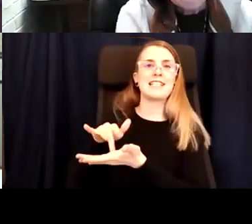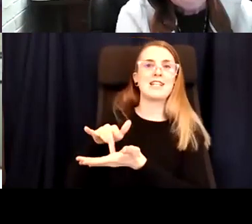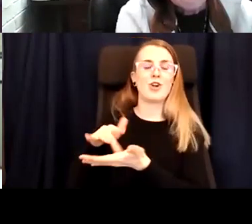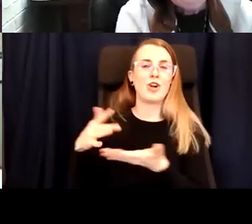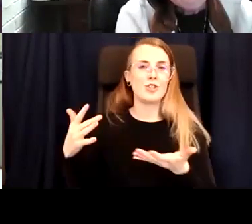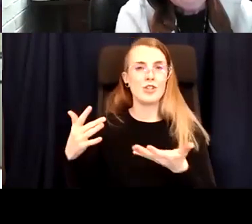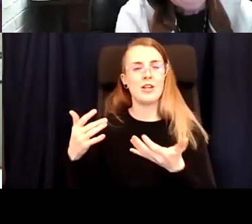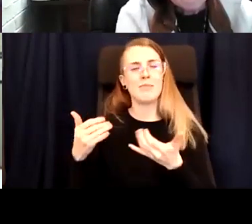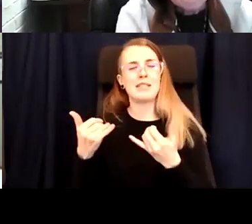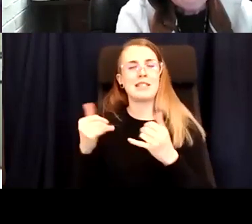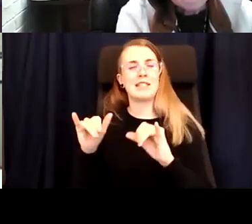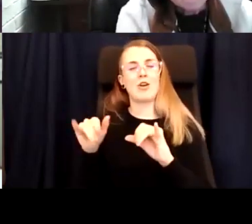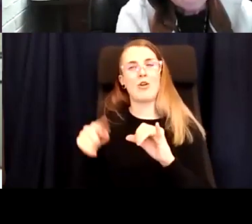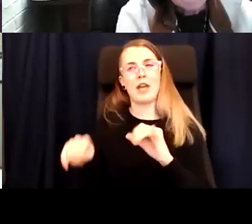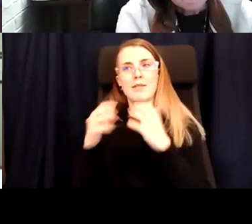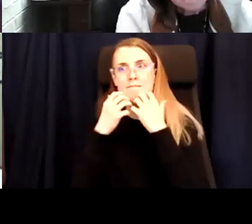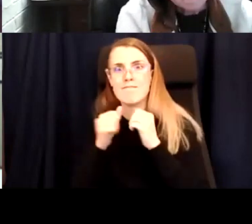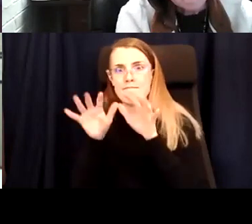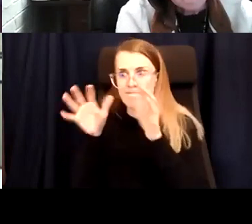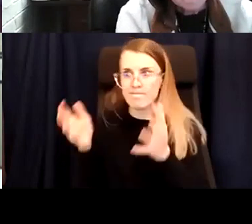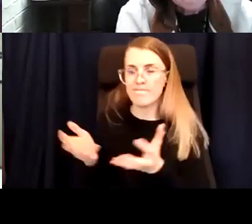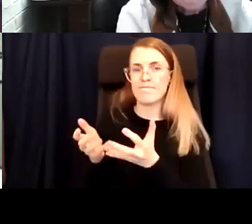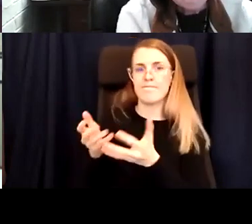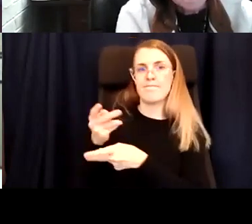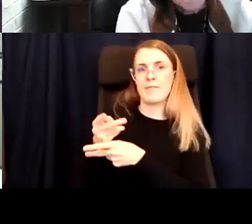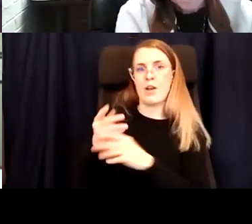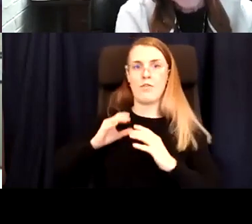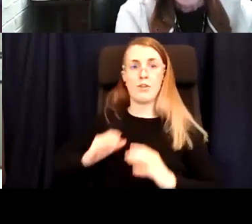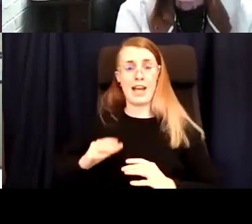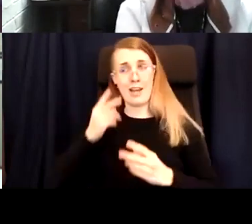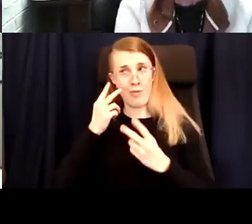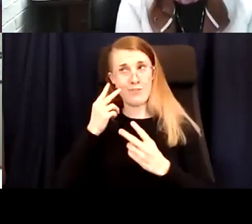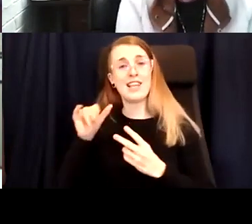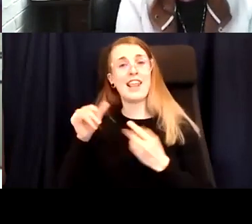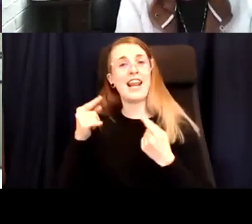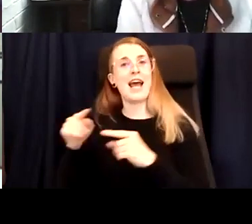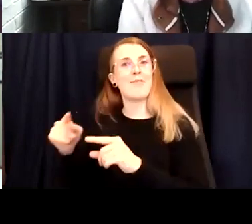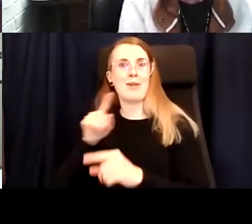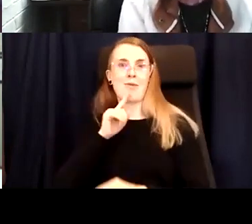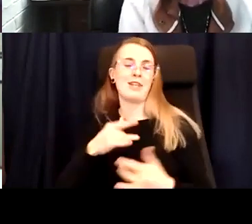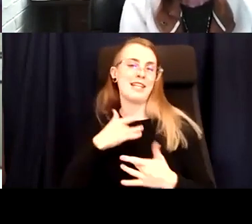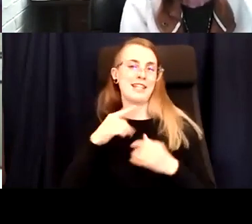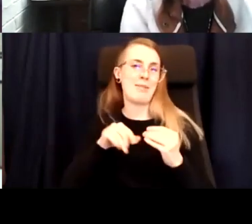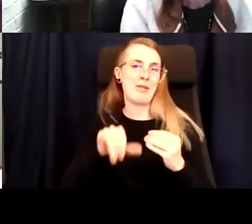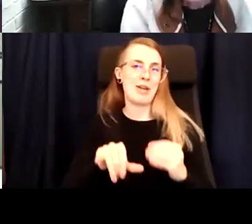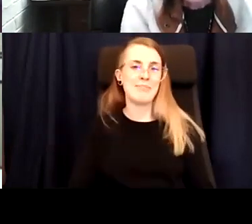So that's just something that we've been seeing and super excited about, so. Great.